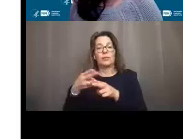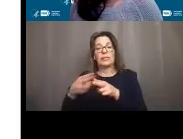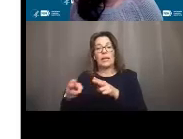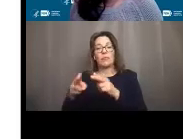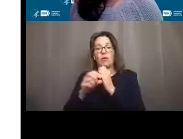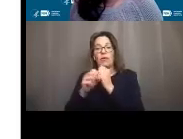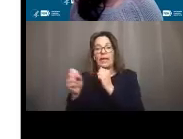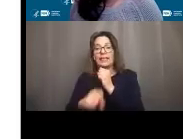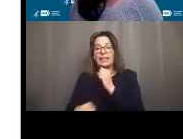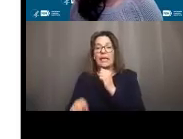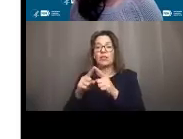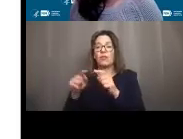if that's okay, Paula,